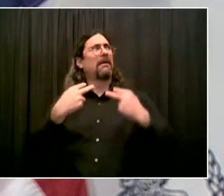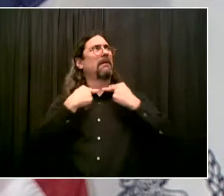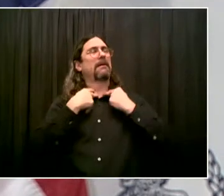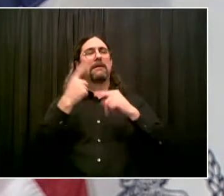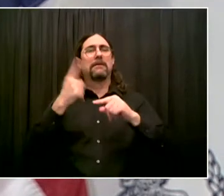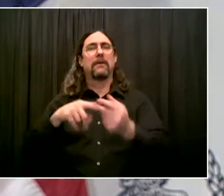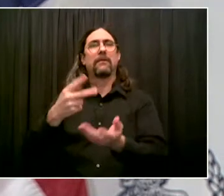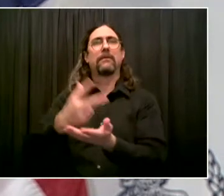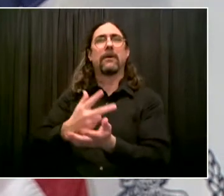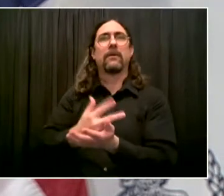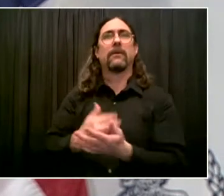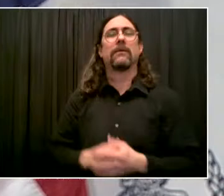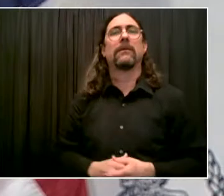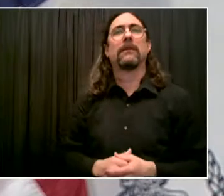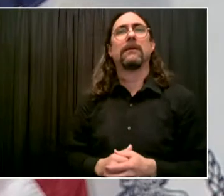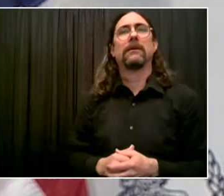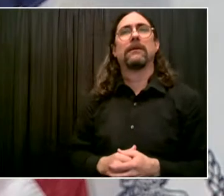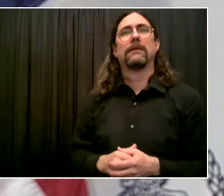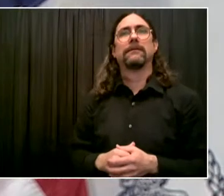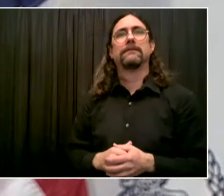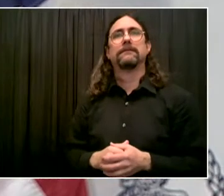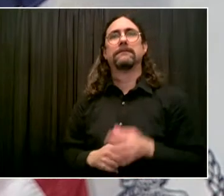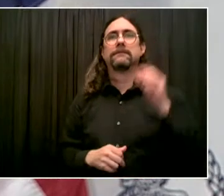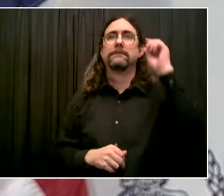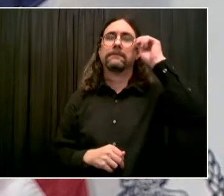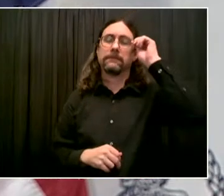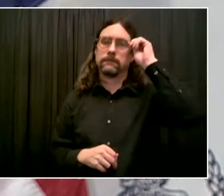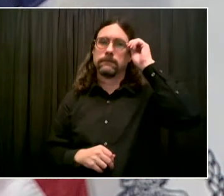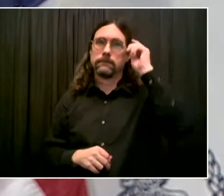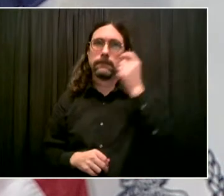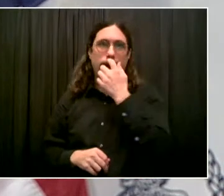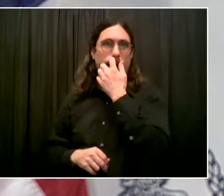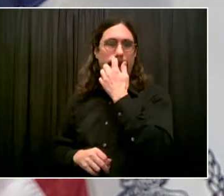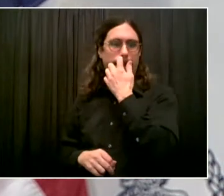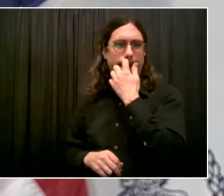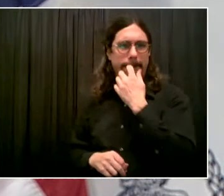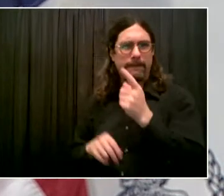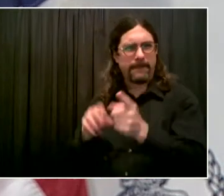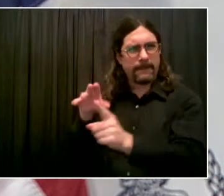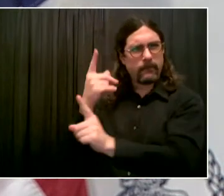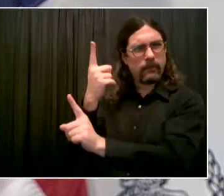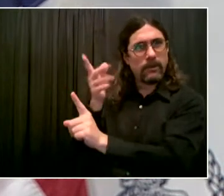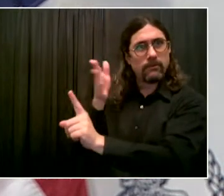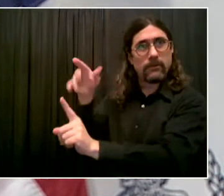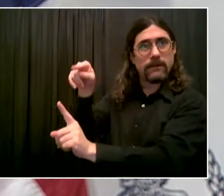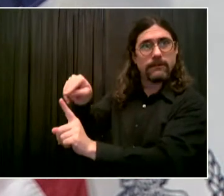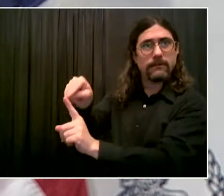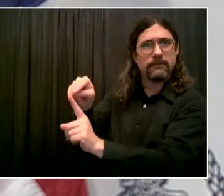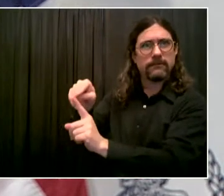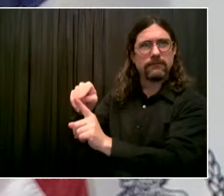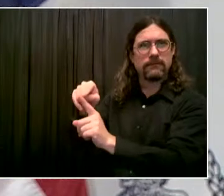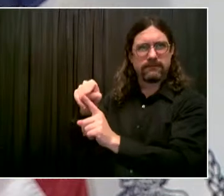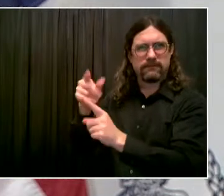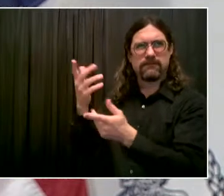JACKSON HEIGHTS IS THE GOLD STANDARD YET THE